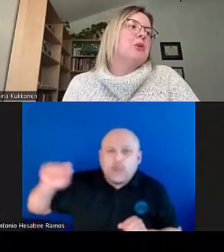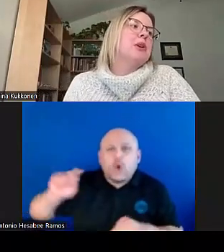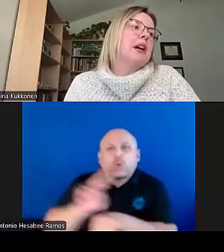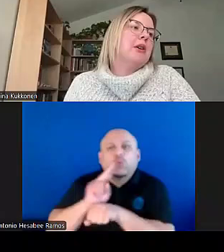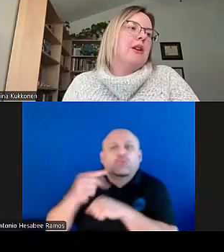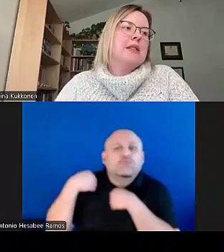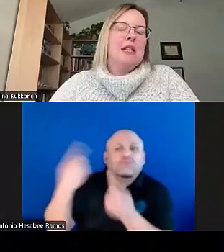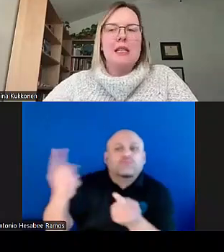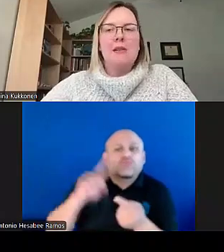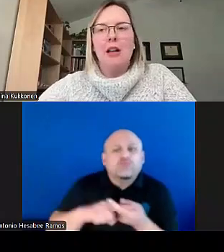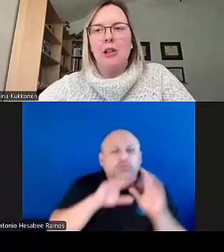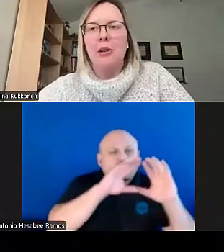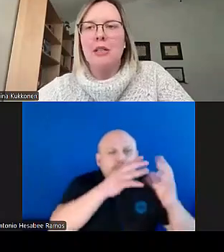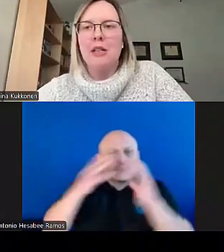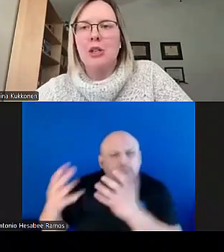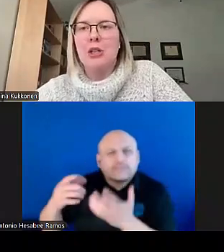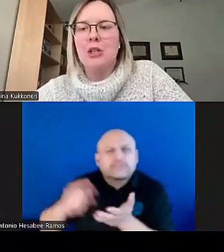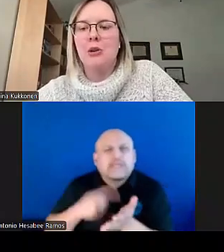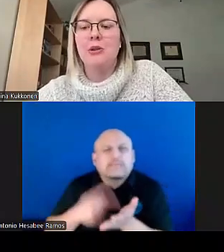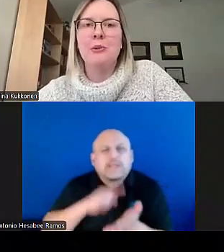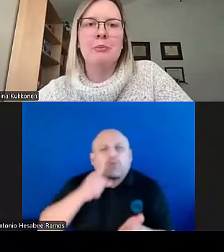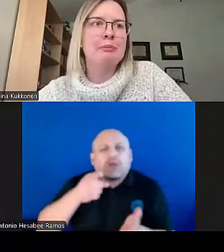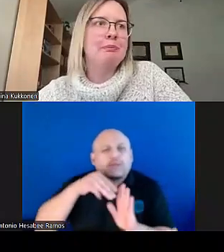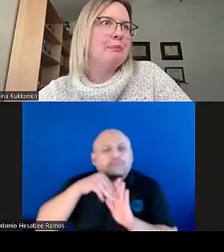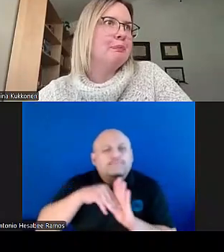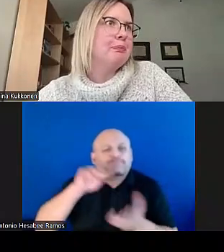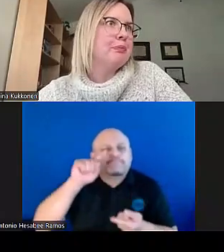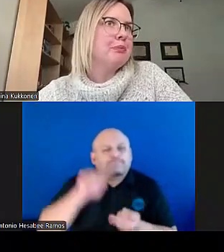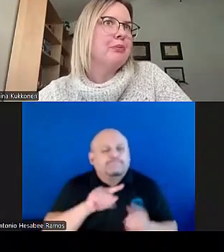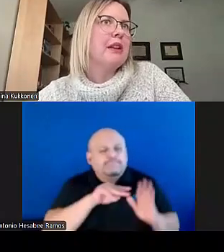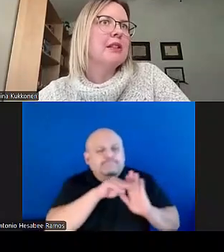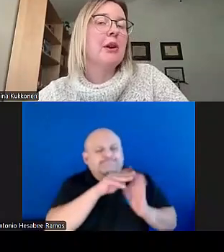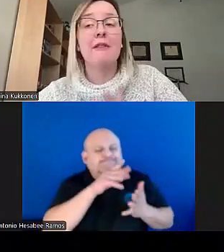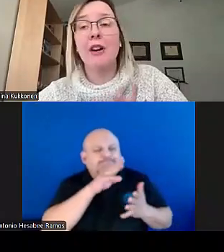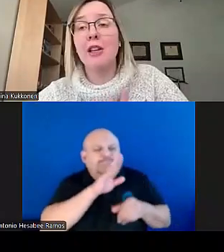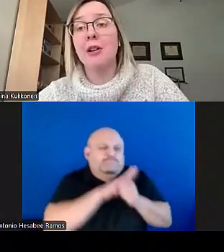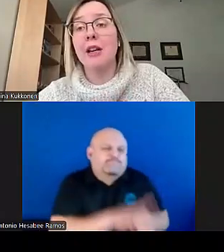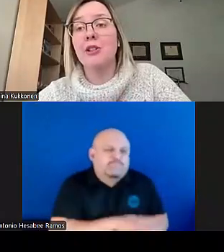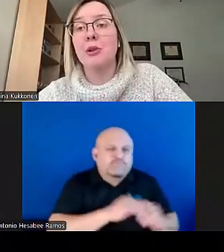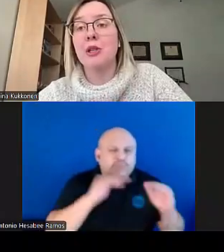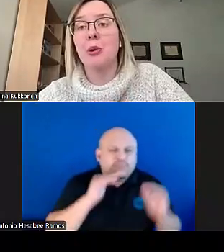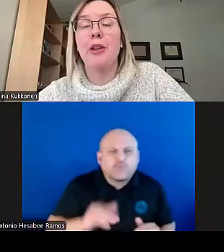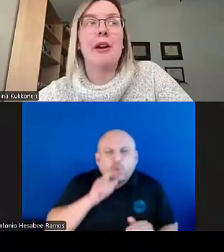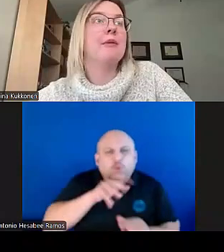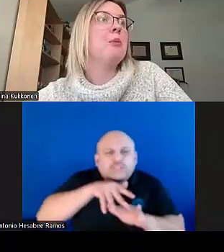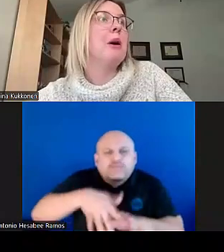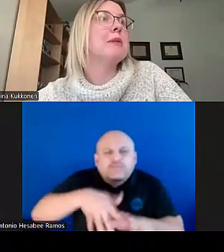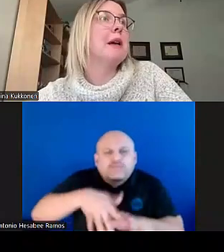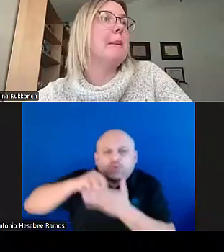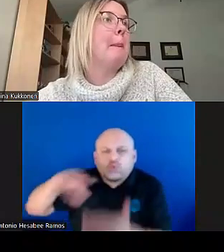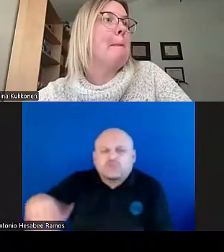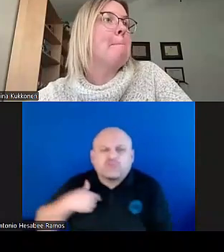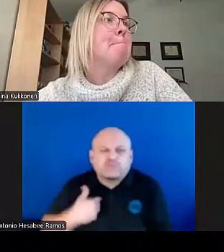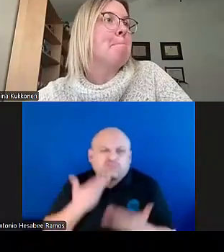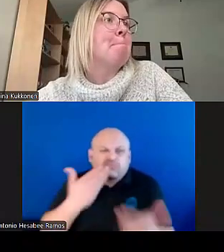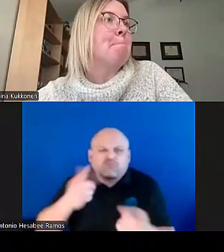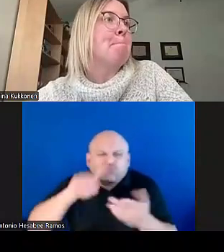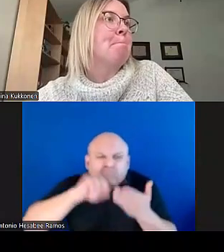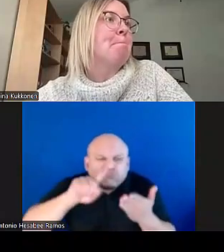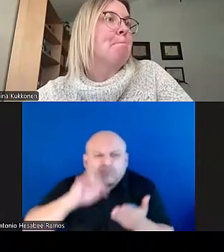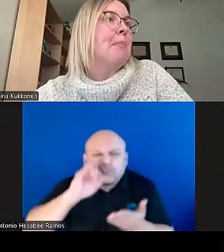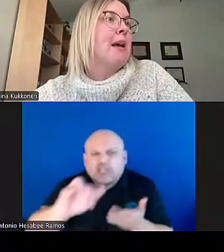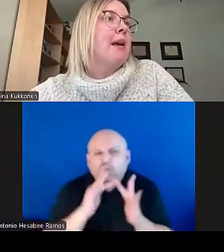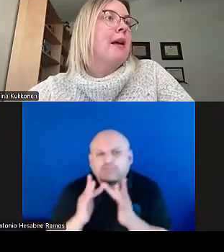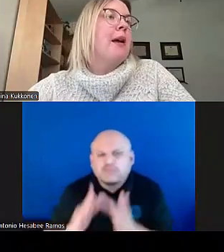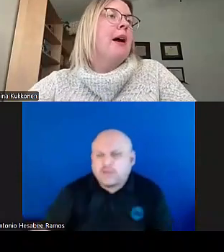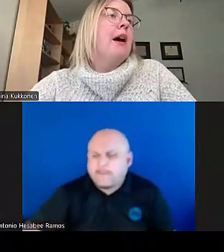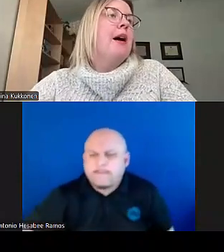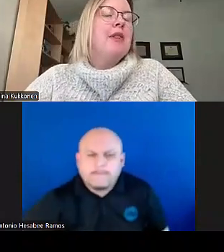to categorize and devalue indigenous students. So I invite you again to explore that website.